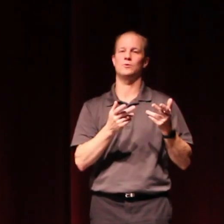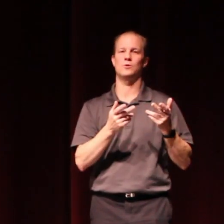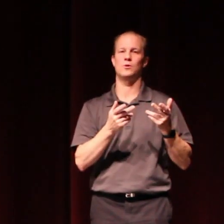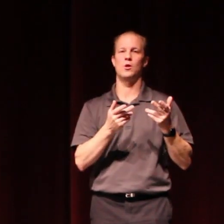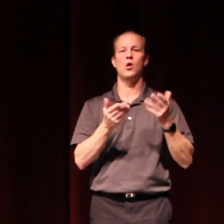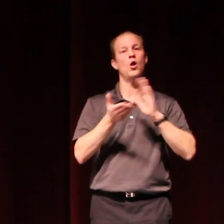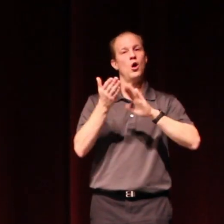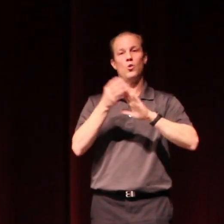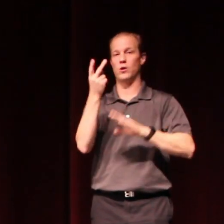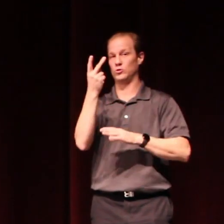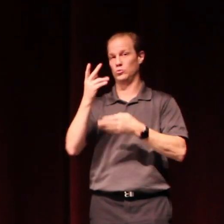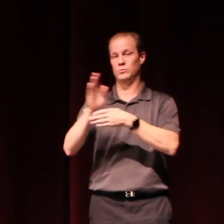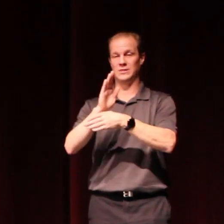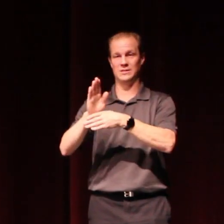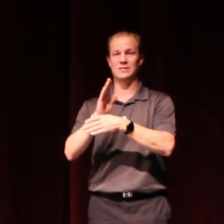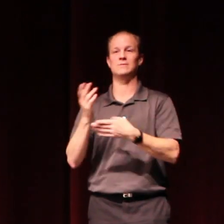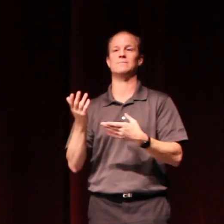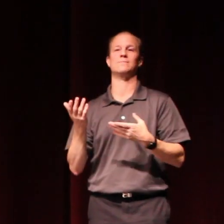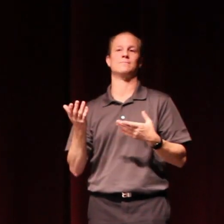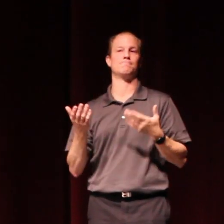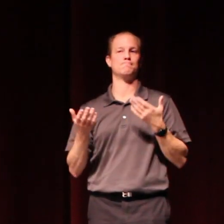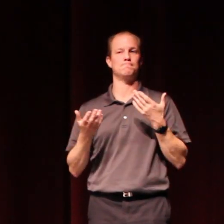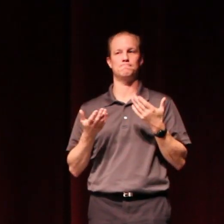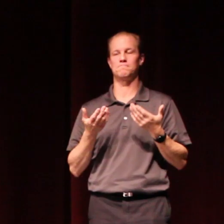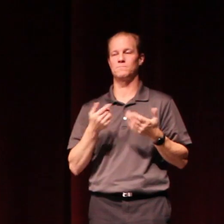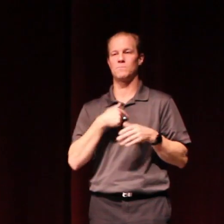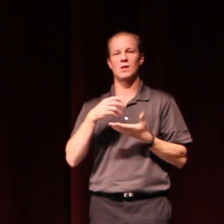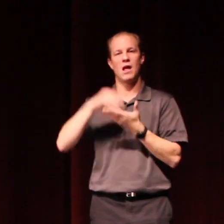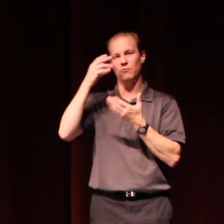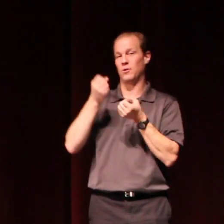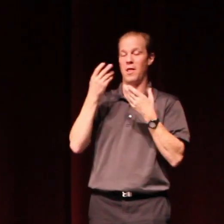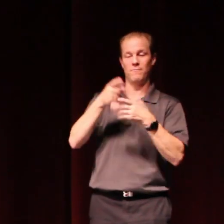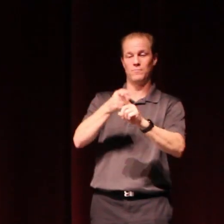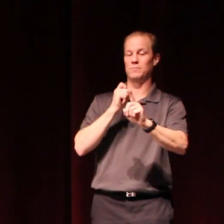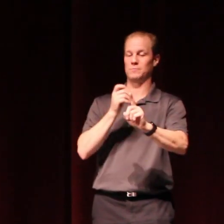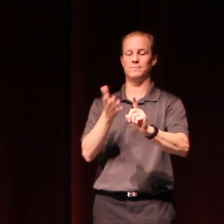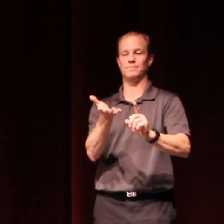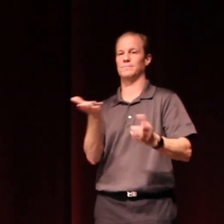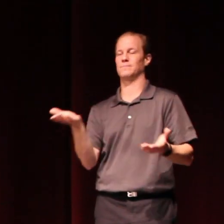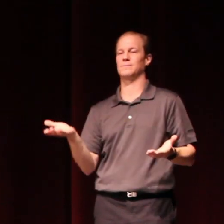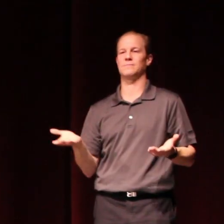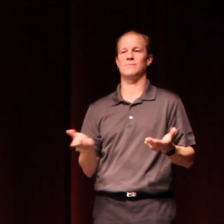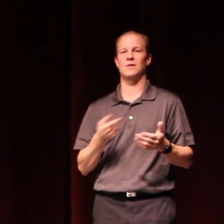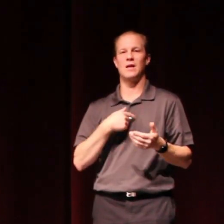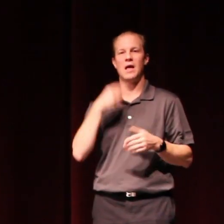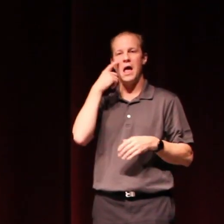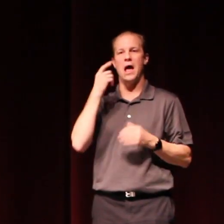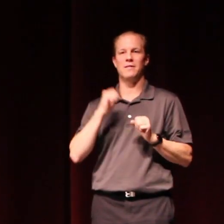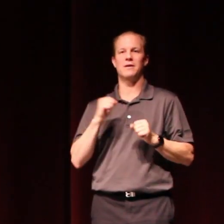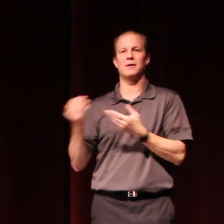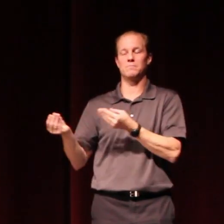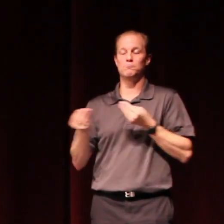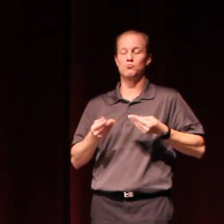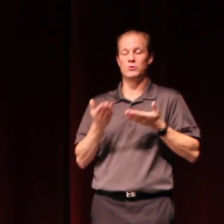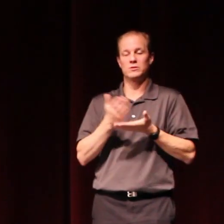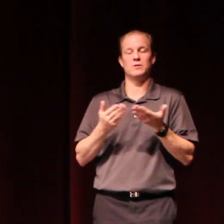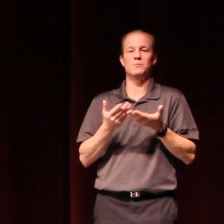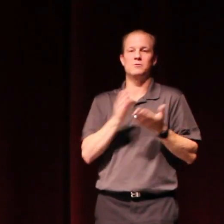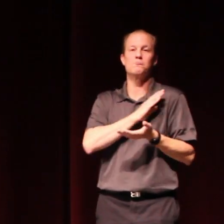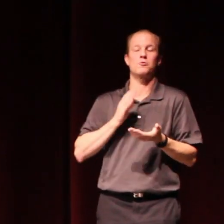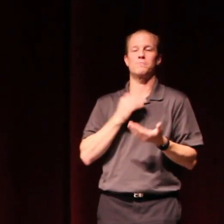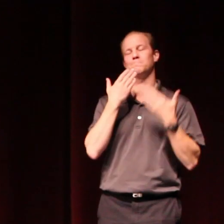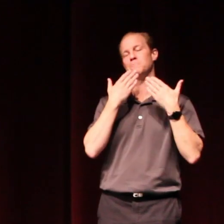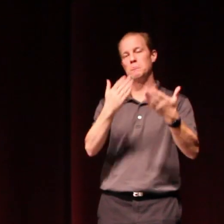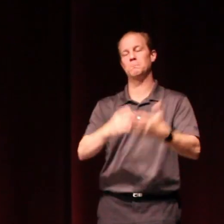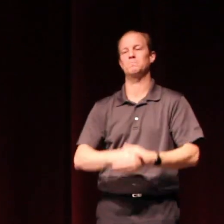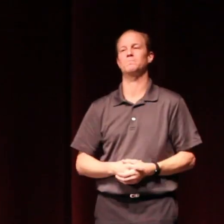businesses. I've learned a lot from that. I think I can bring something to the table. Thank you.